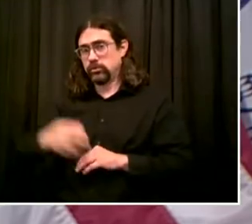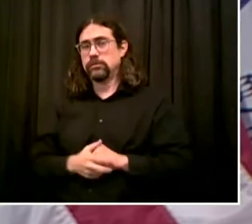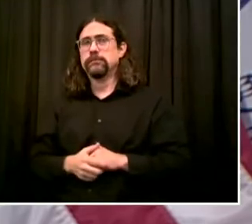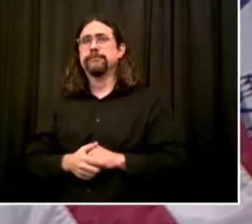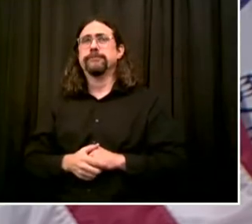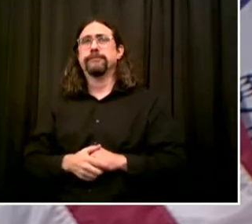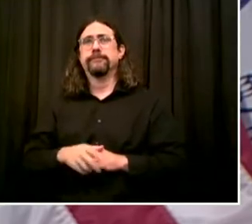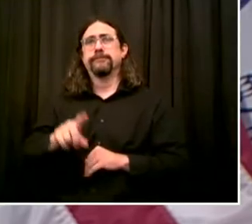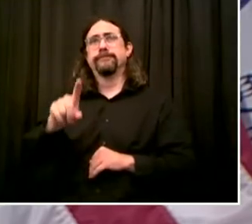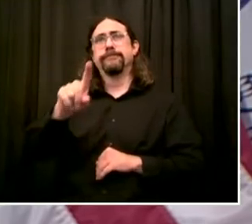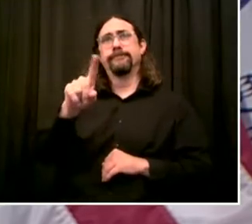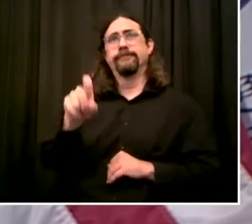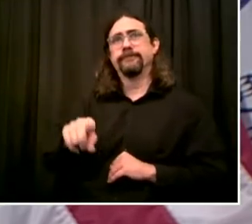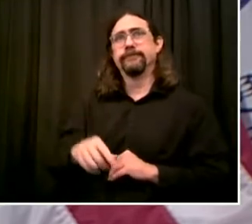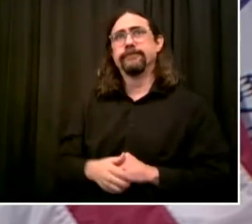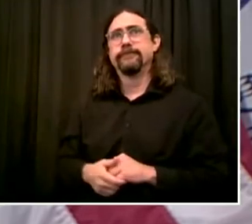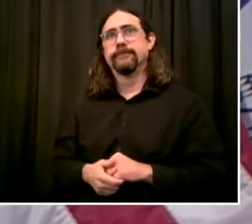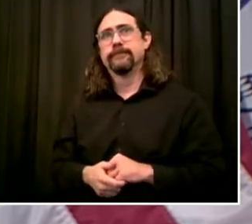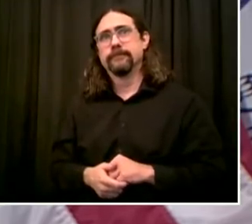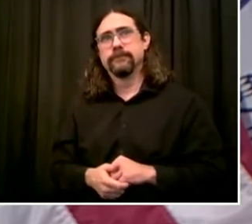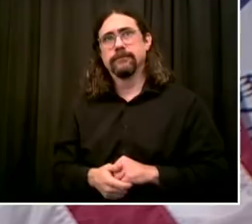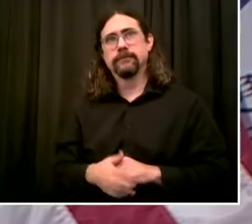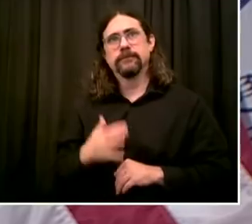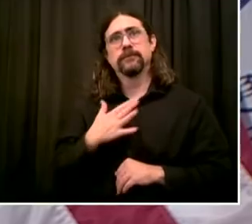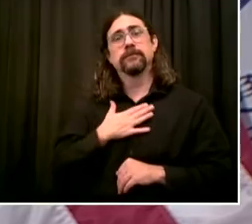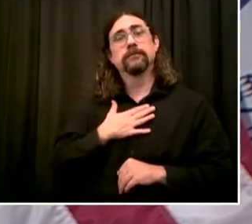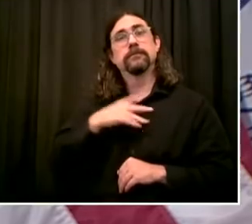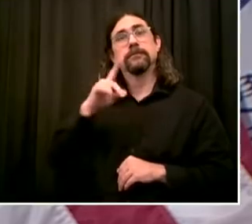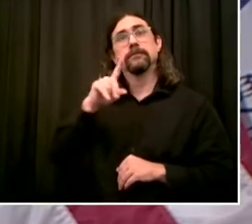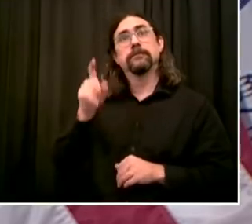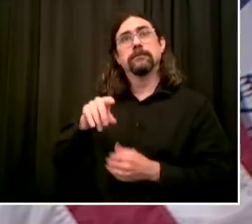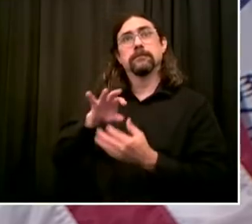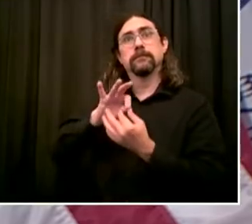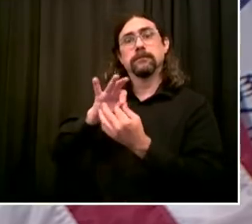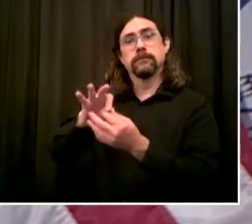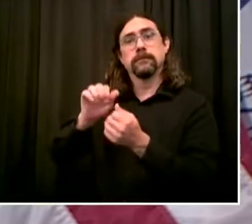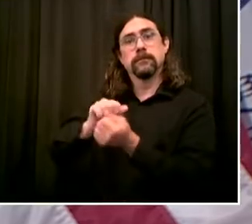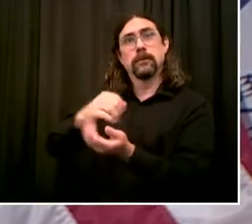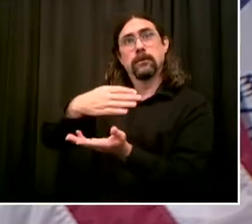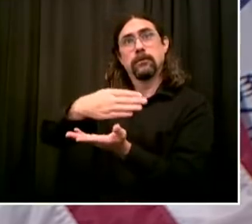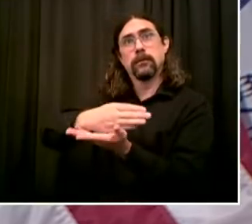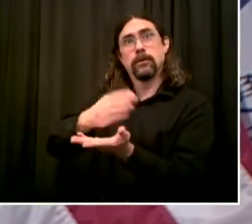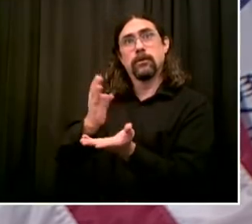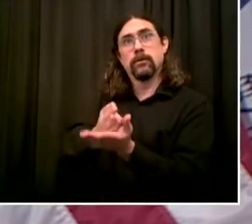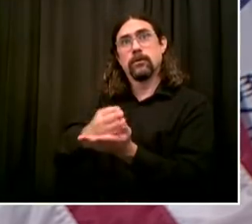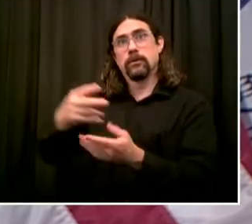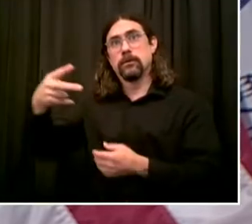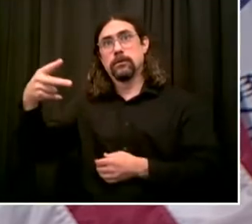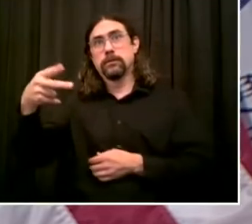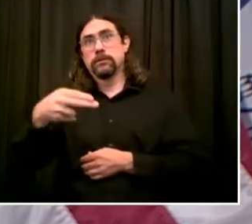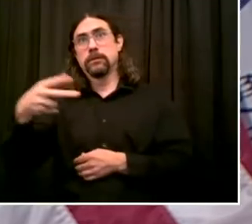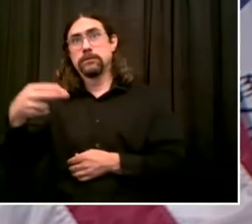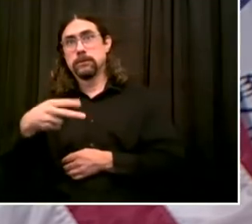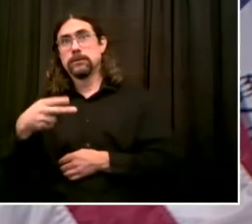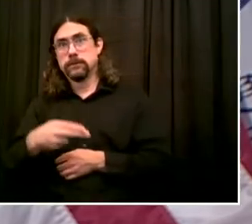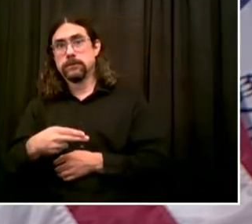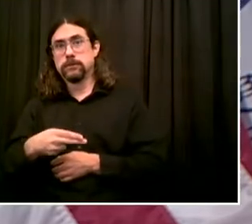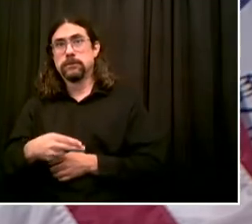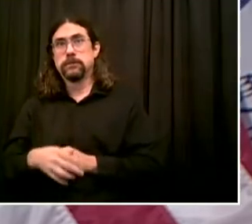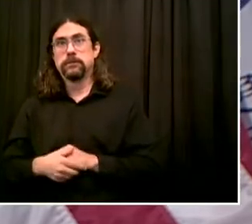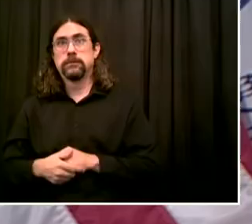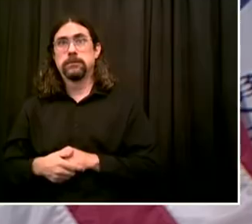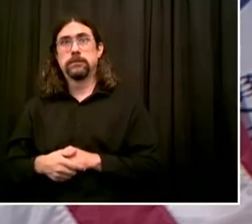NO, NOT AT ALL.